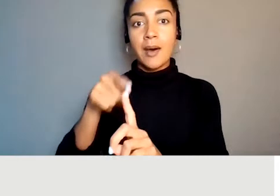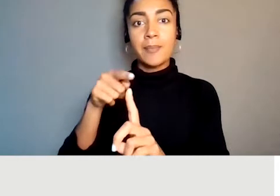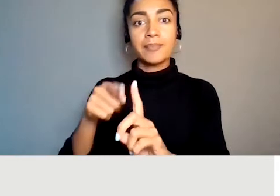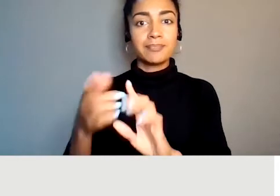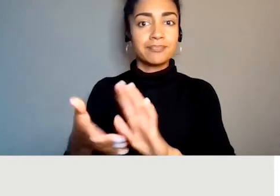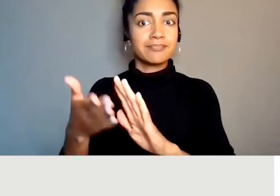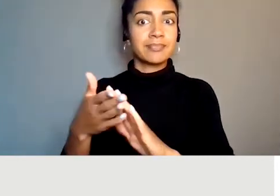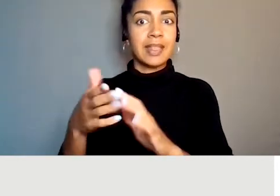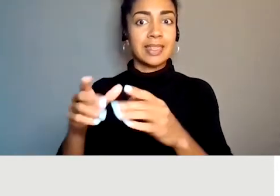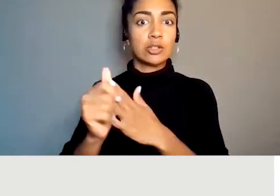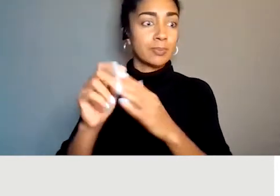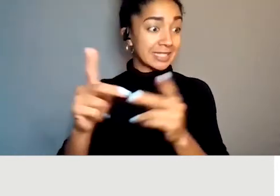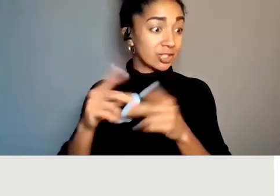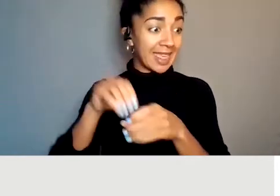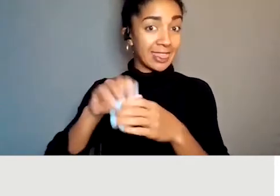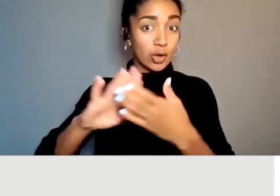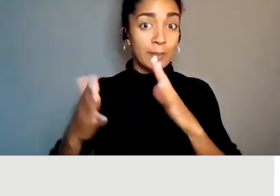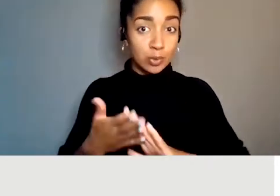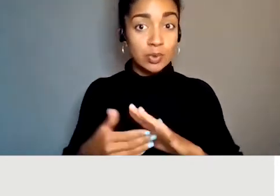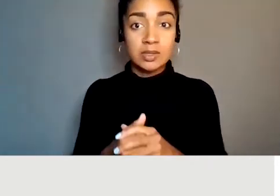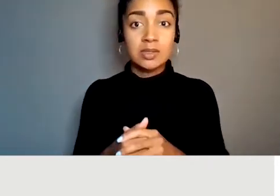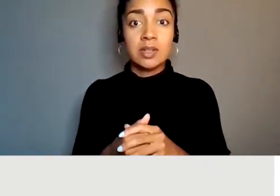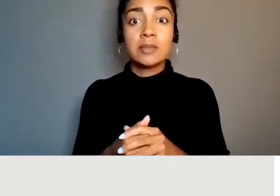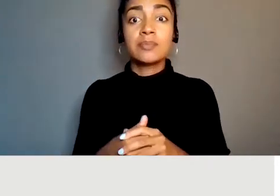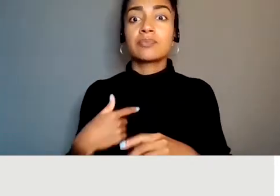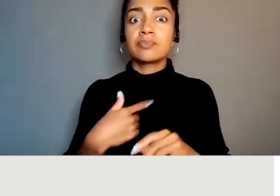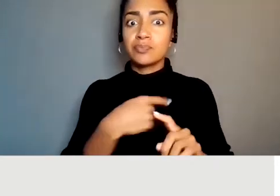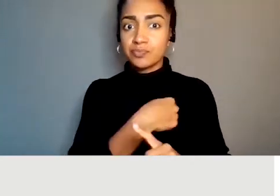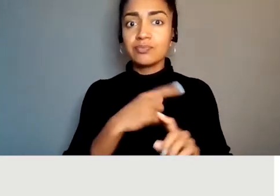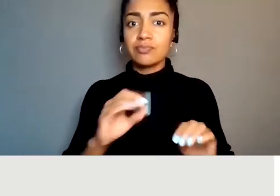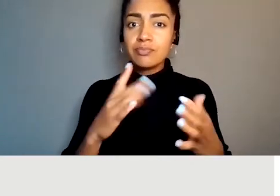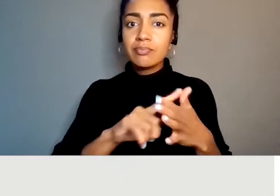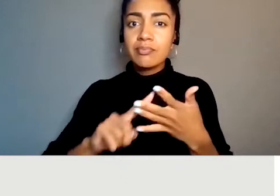referrals to family planning sexual, and reproductive health, and nutrition services.